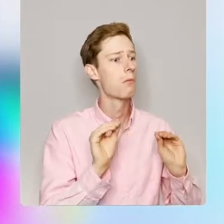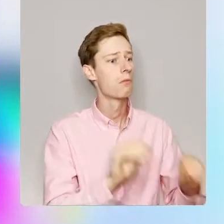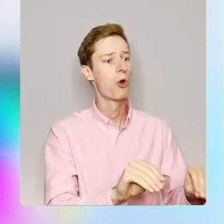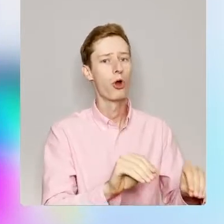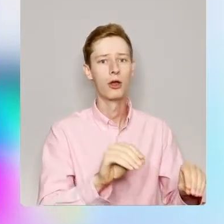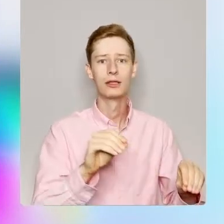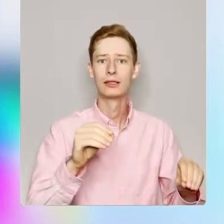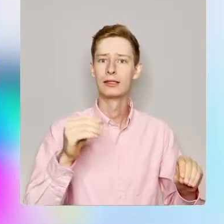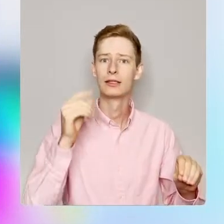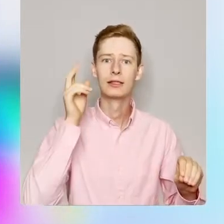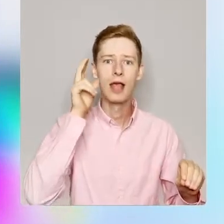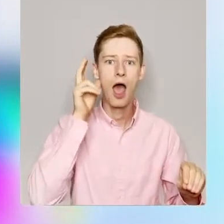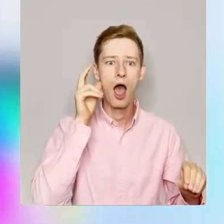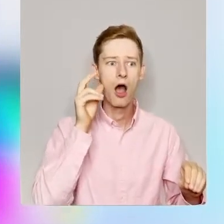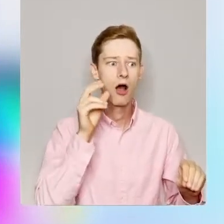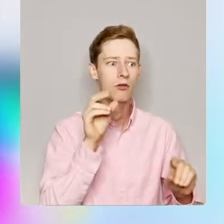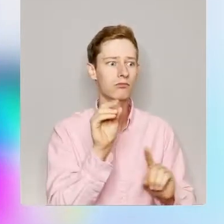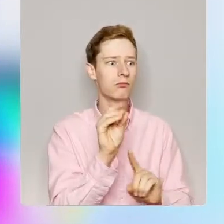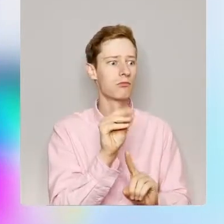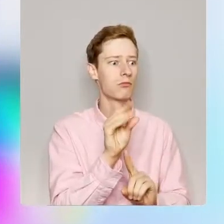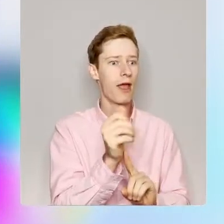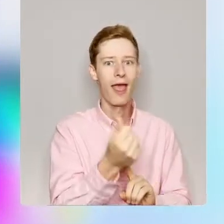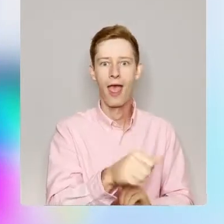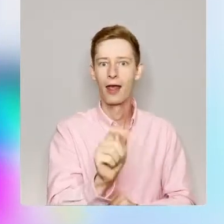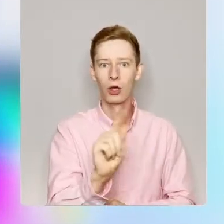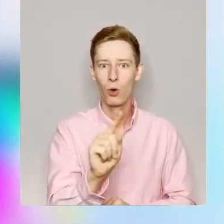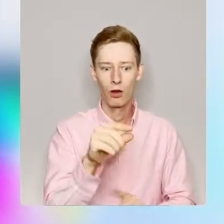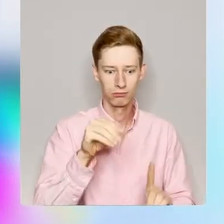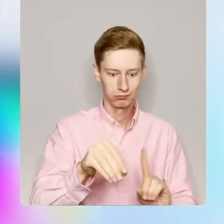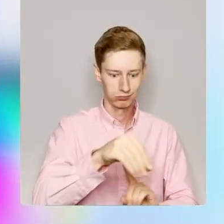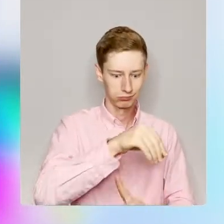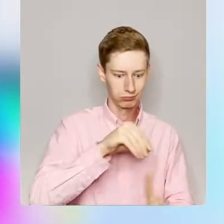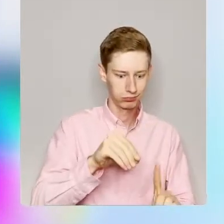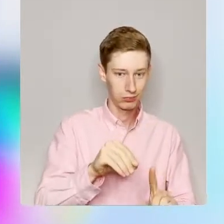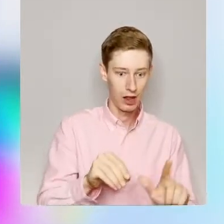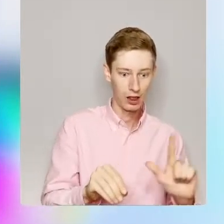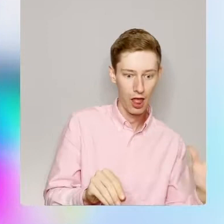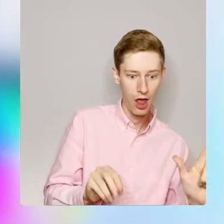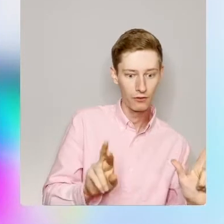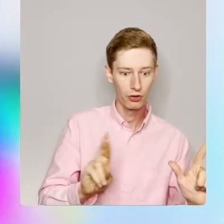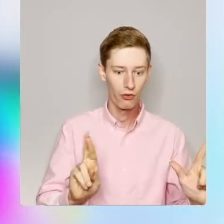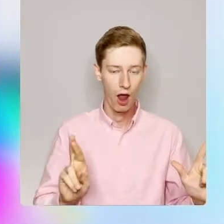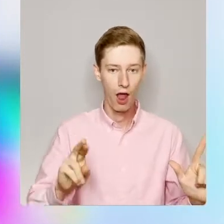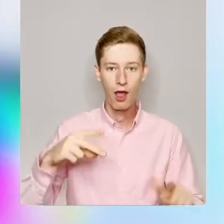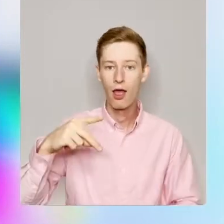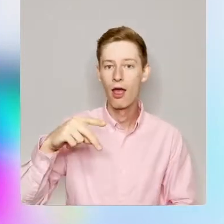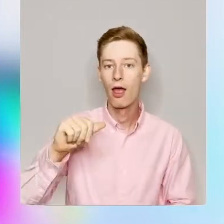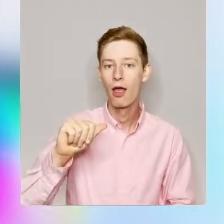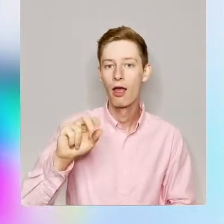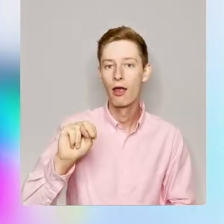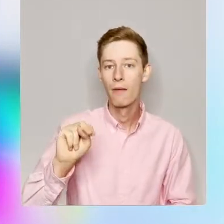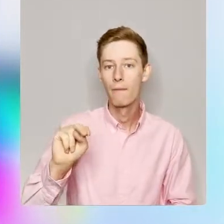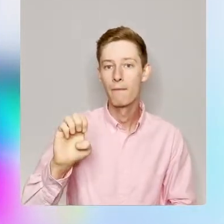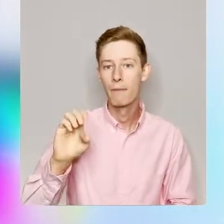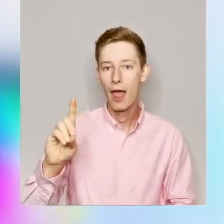at any point in 3D space, and when those sounds play, they're panned between the left and right speaker to help give the player a sense